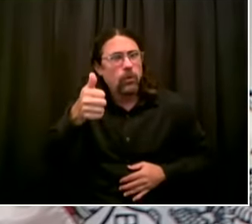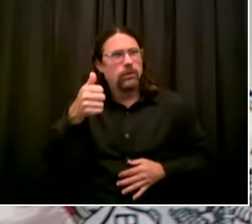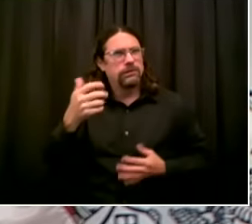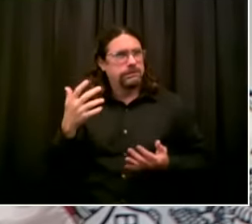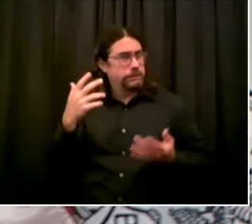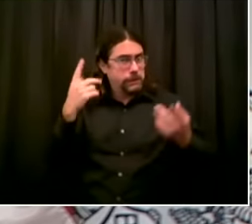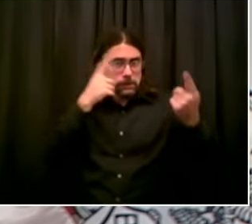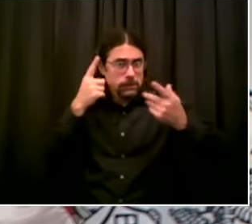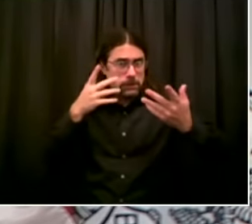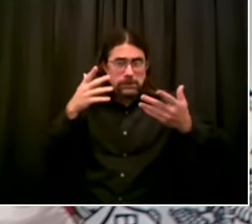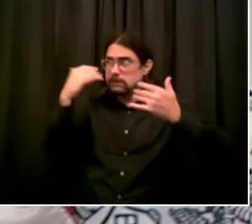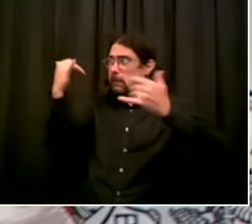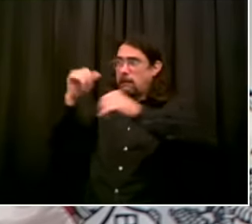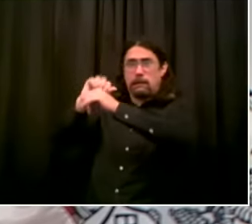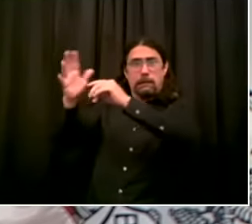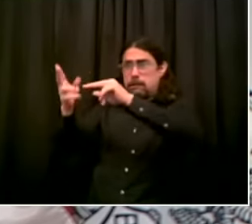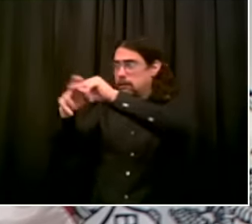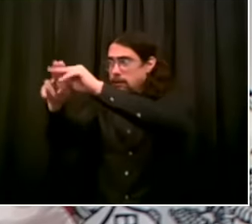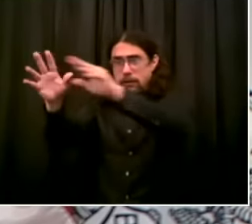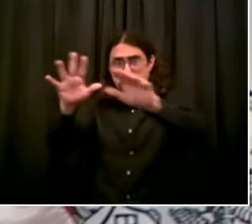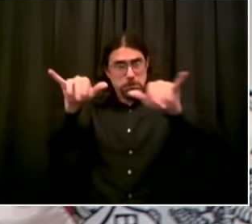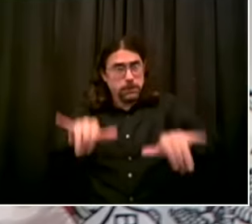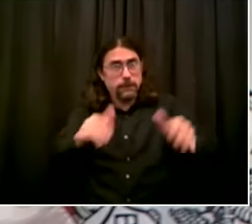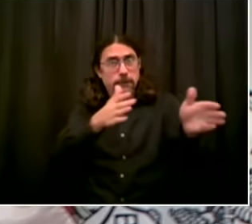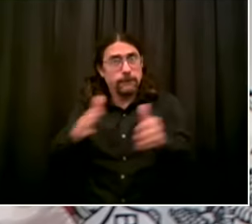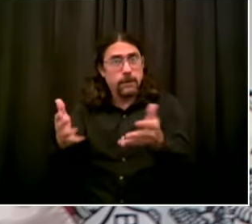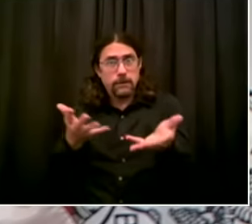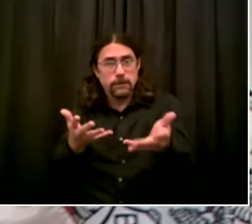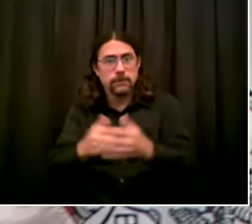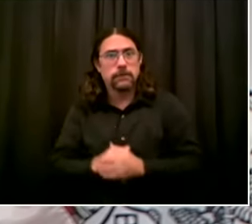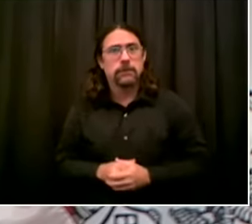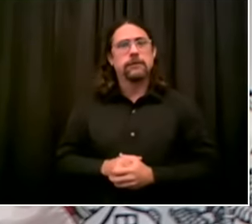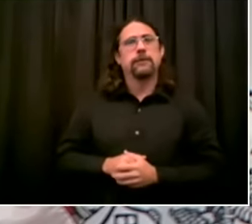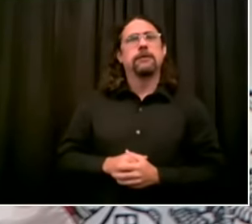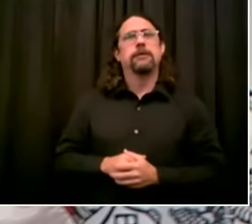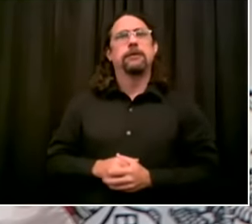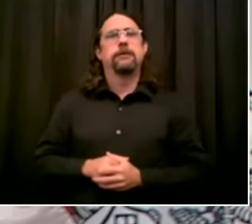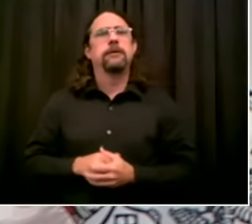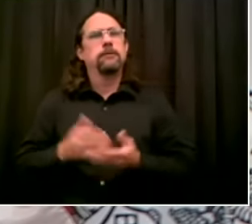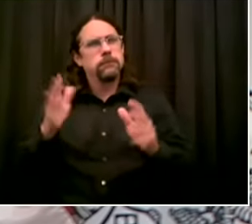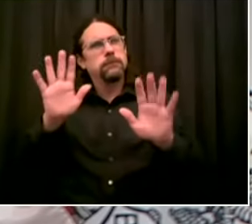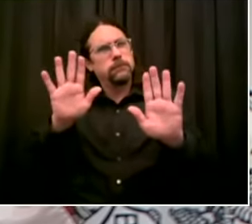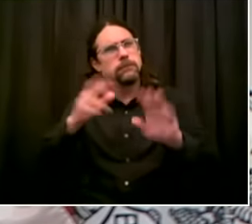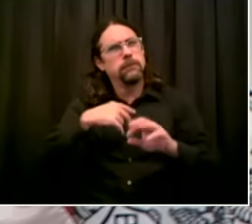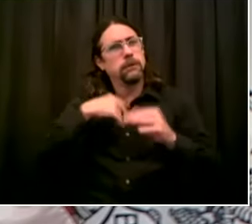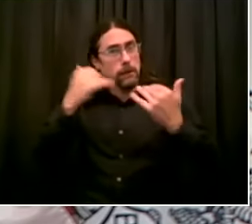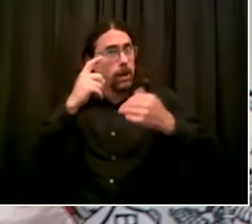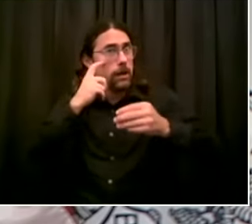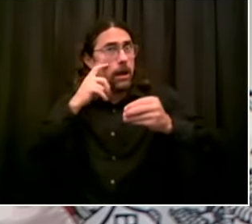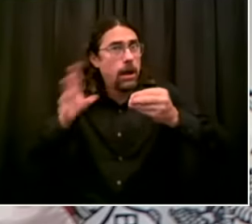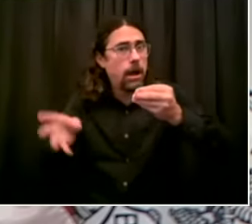IMPROVEMENT THERE WAS IN MASK WEARING IN THE EFFECTED COMMUNITIES OVER THE WEEKEND. I FELT WE HAD